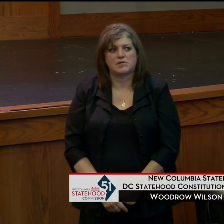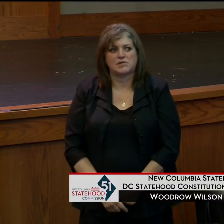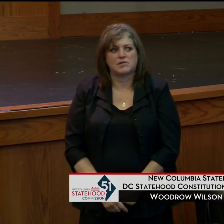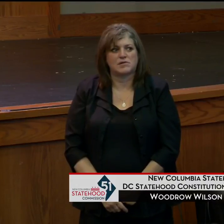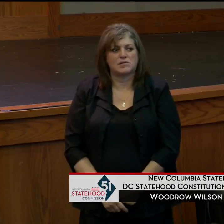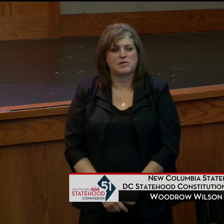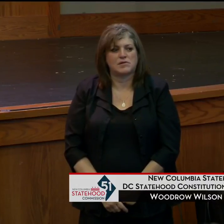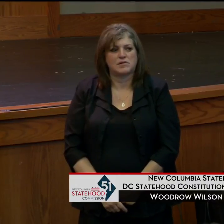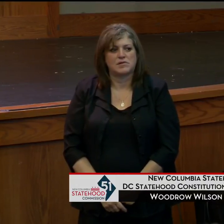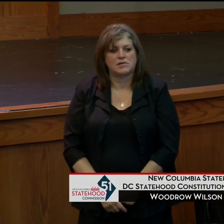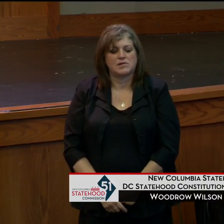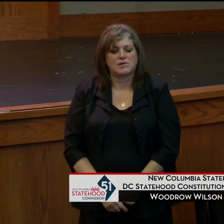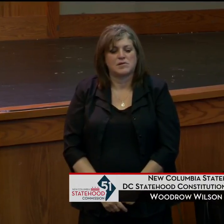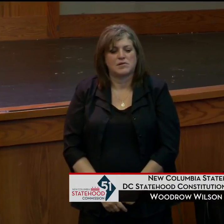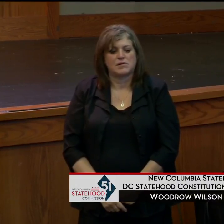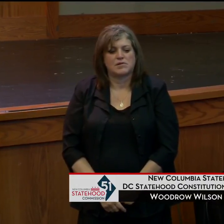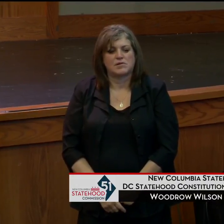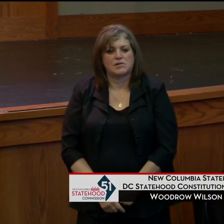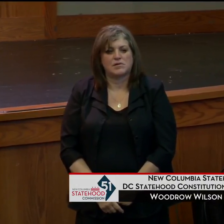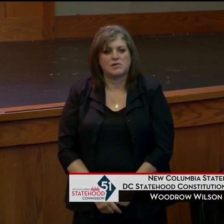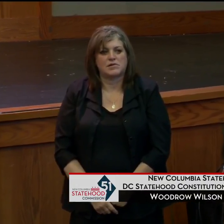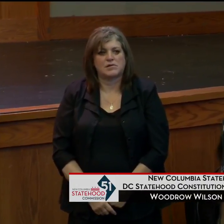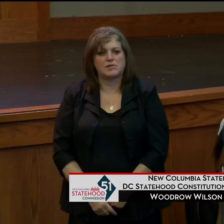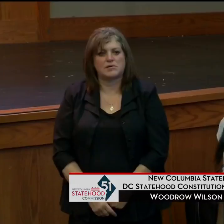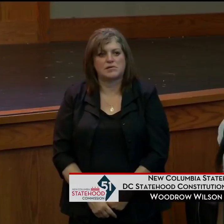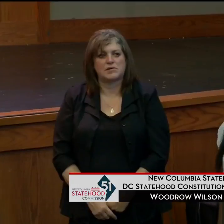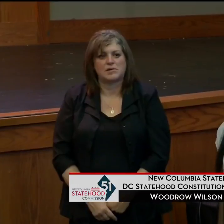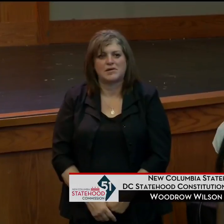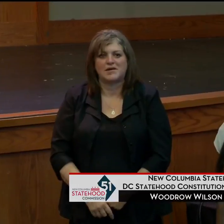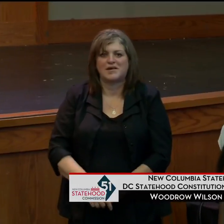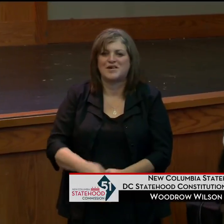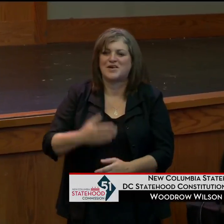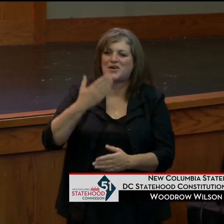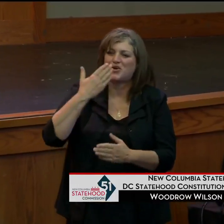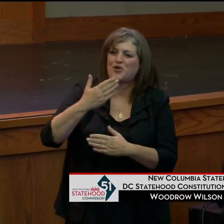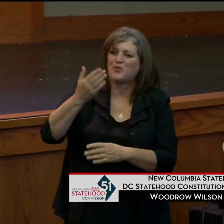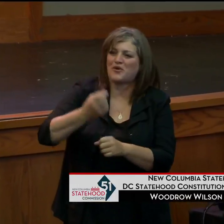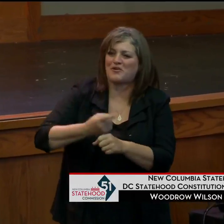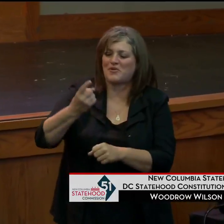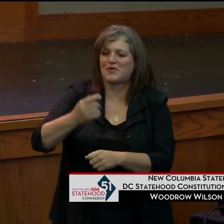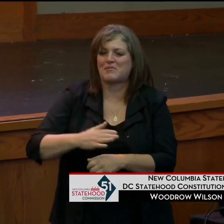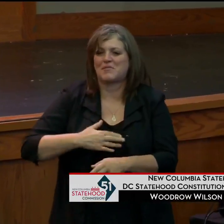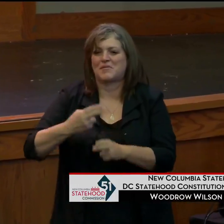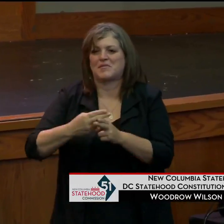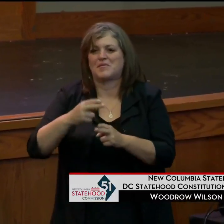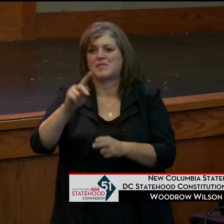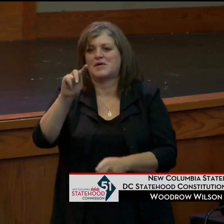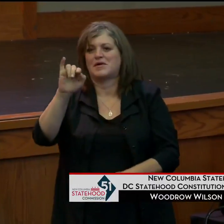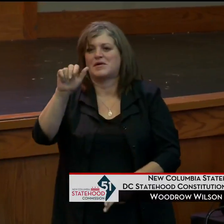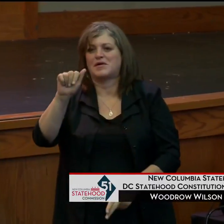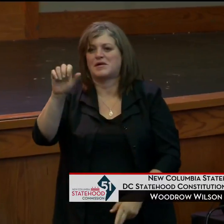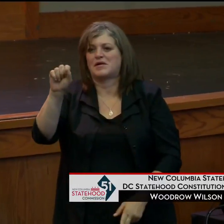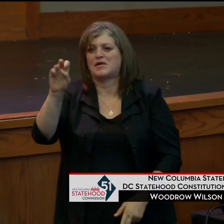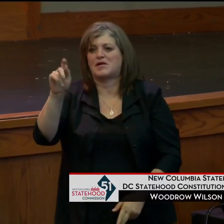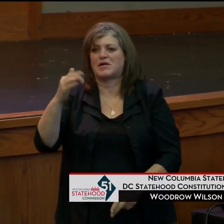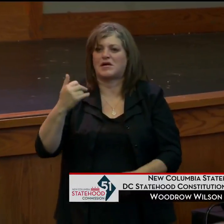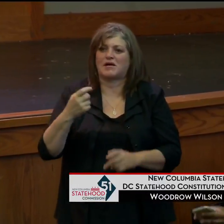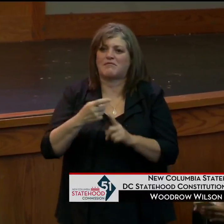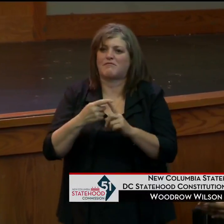GOOD MORNING, EVERYONE. MY NAME IS TIA SMART AND I'M ACTUALLY FROM THE STATE OF FLORIDA.